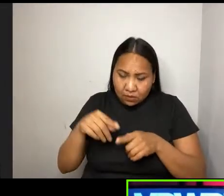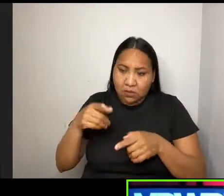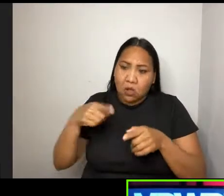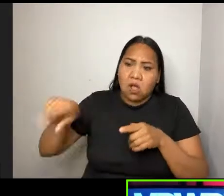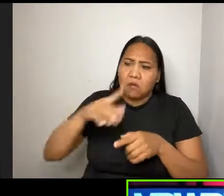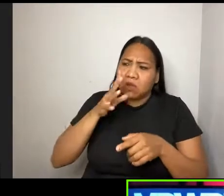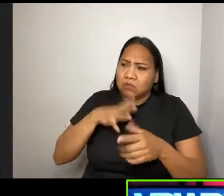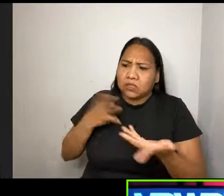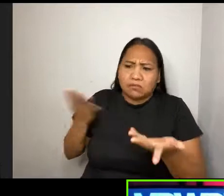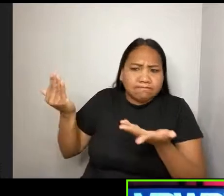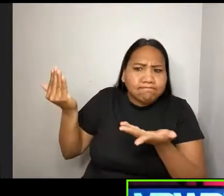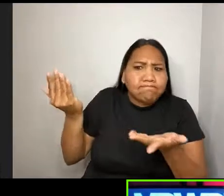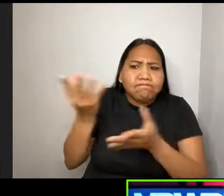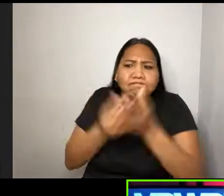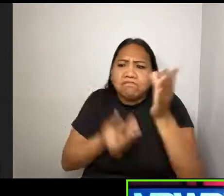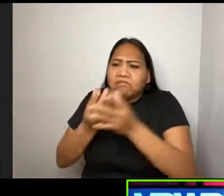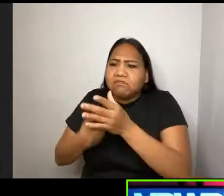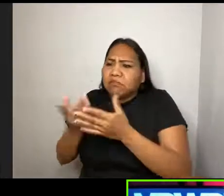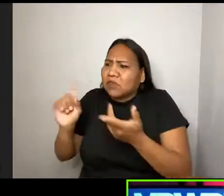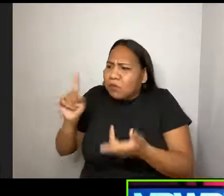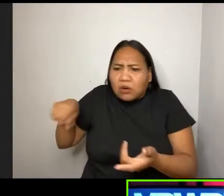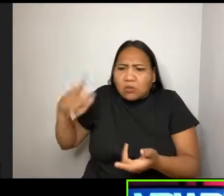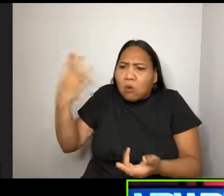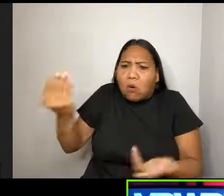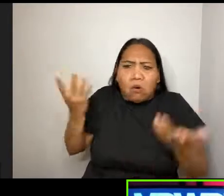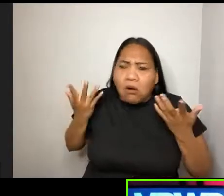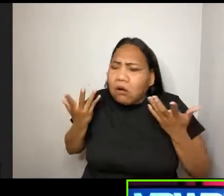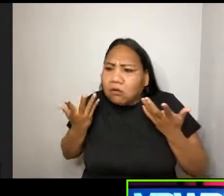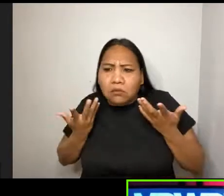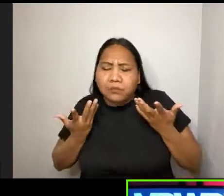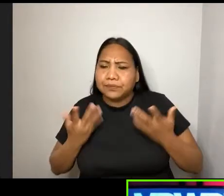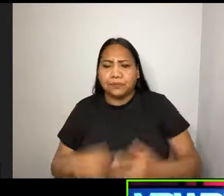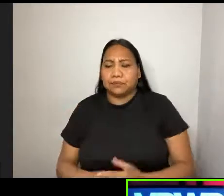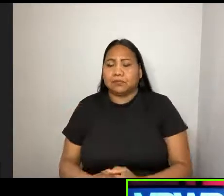Native American women and even Native American people it is like we are invisible.